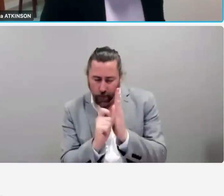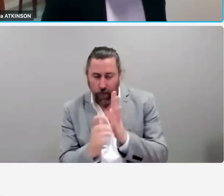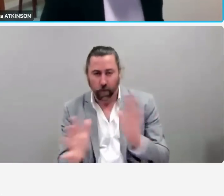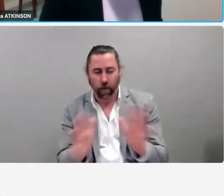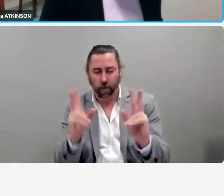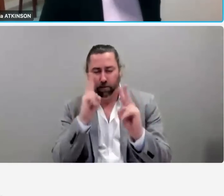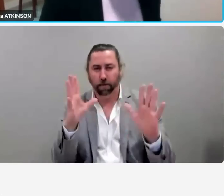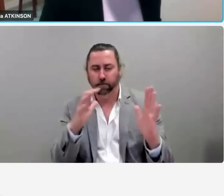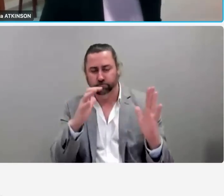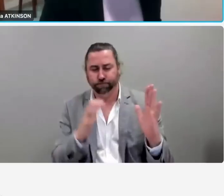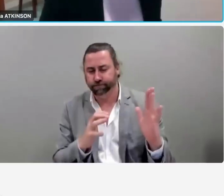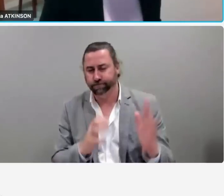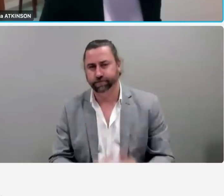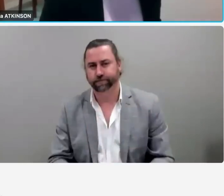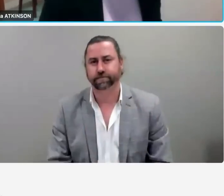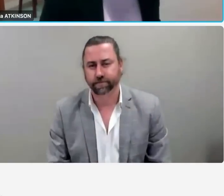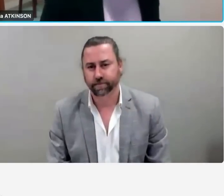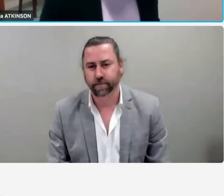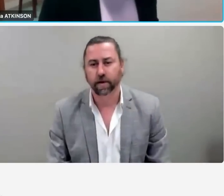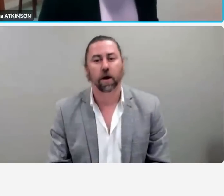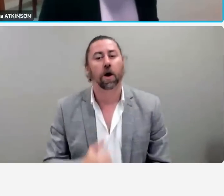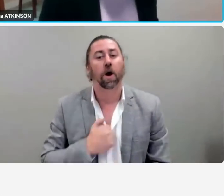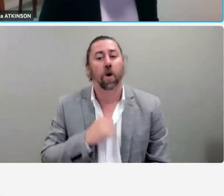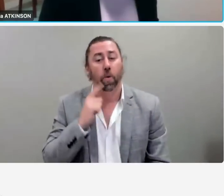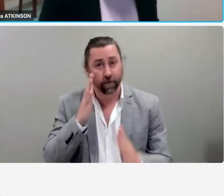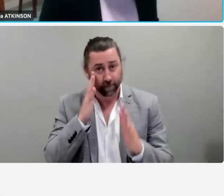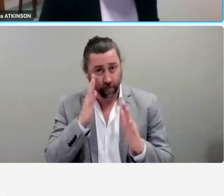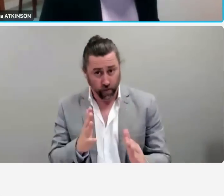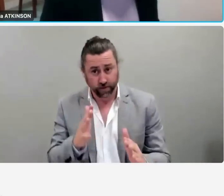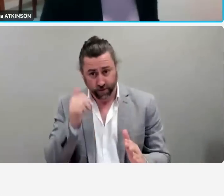One of the things that we want to do more work on is that we know people who currently self-manage their